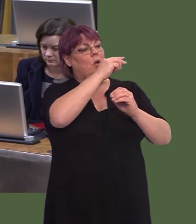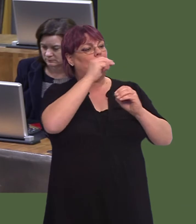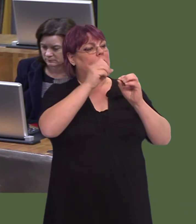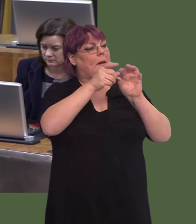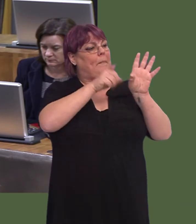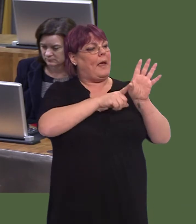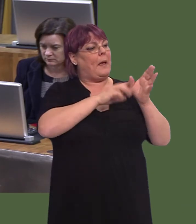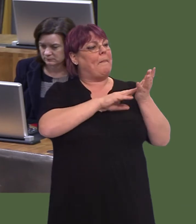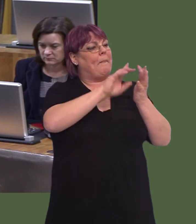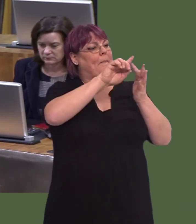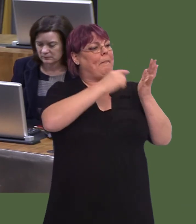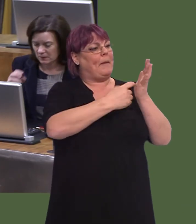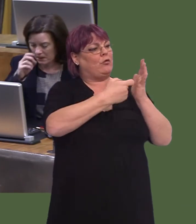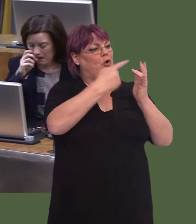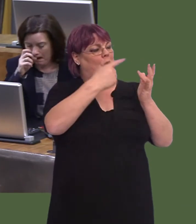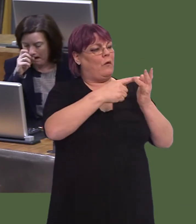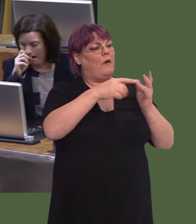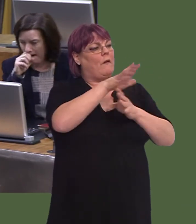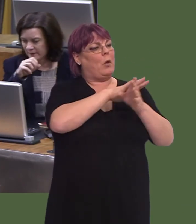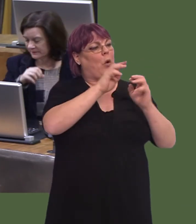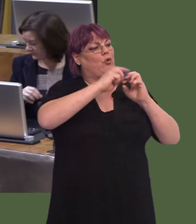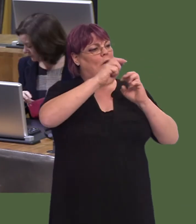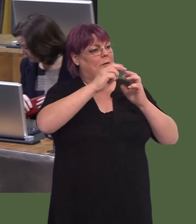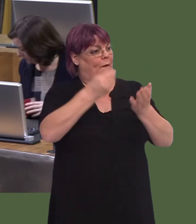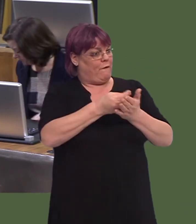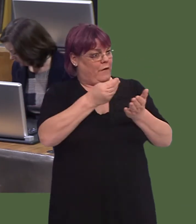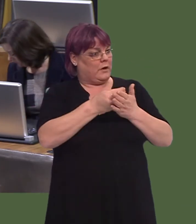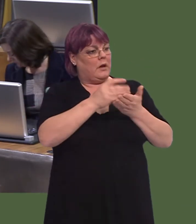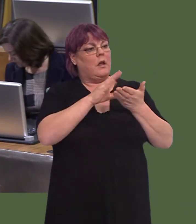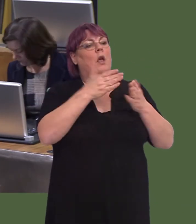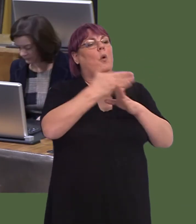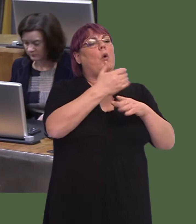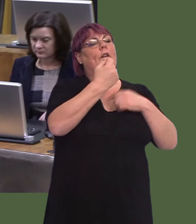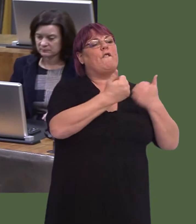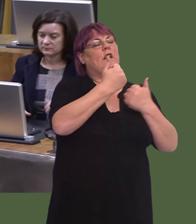That phase of development work will be completed by the end of next month.